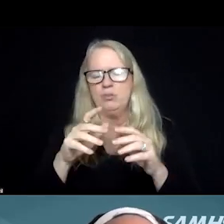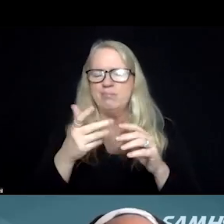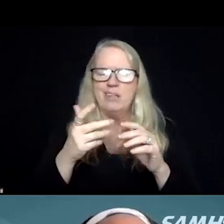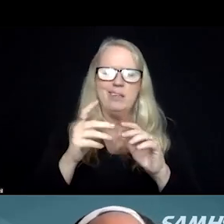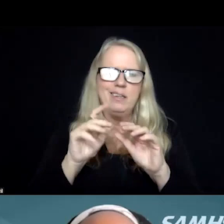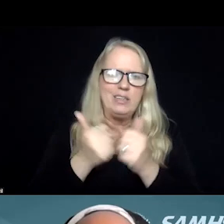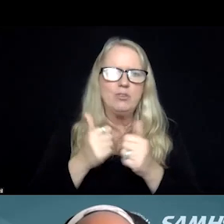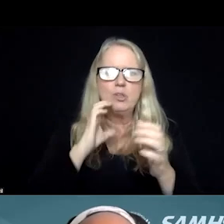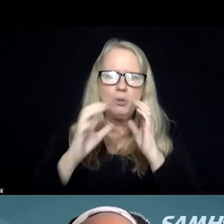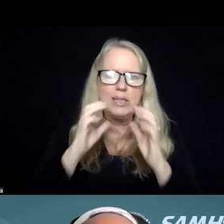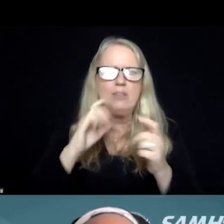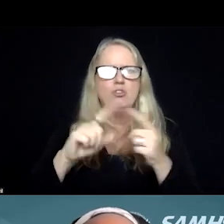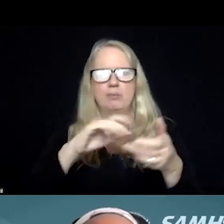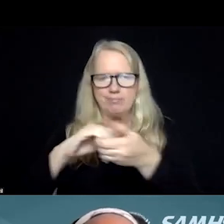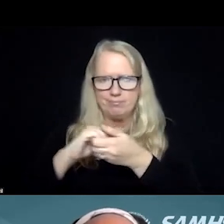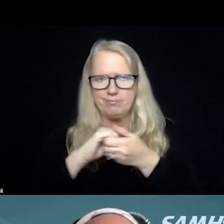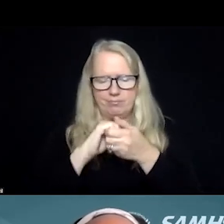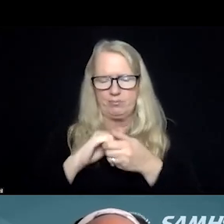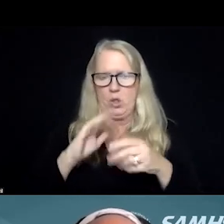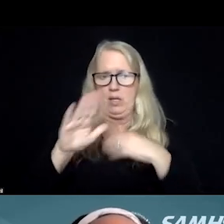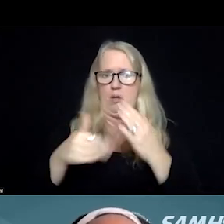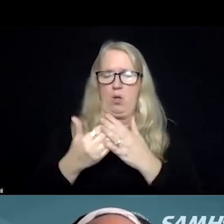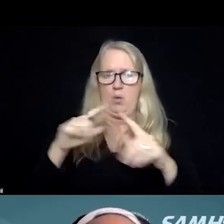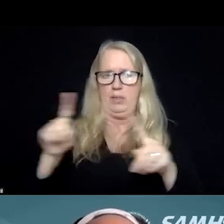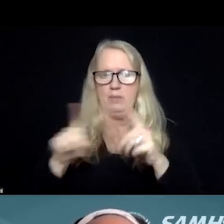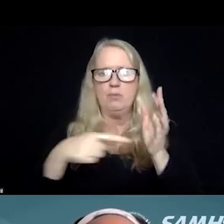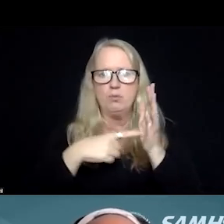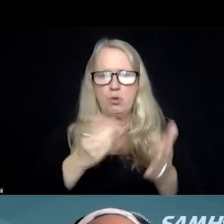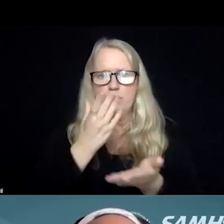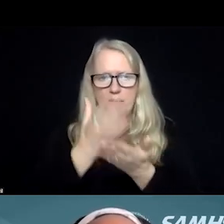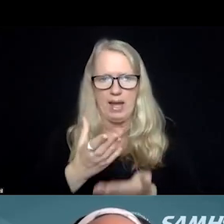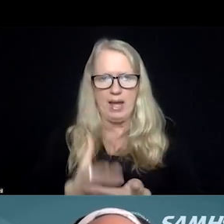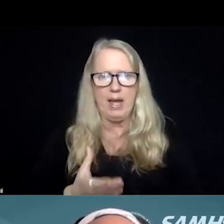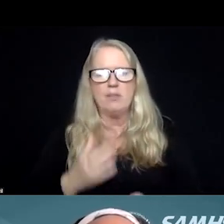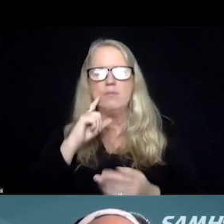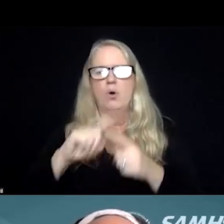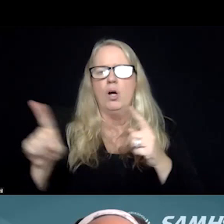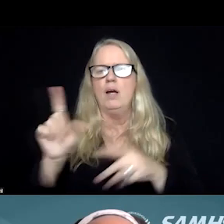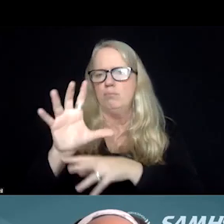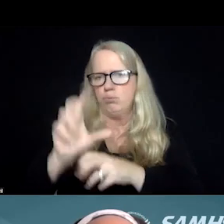WE ALL DID THIS BASED ON EVIDENCE BASED PRACTICE.